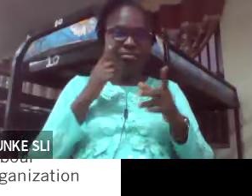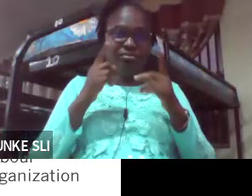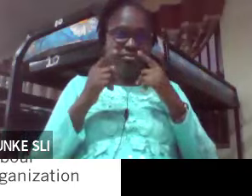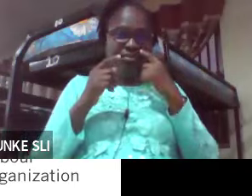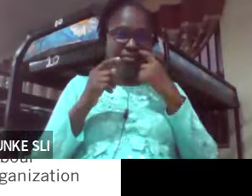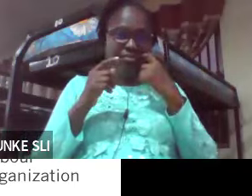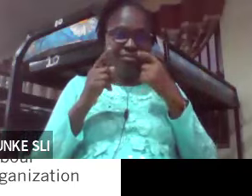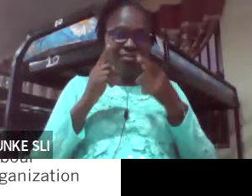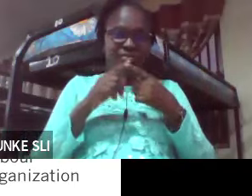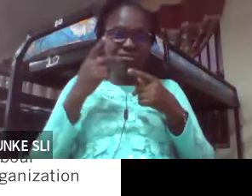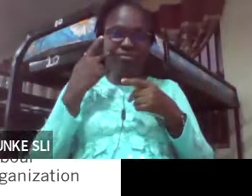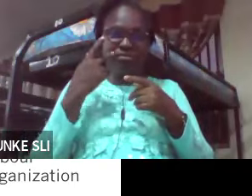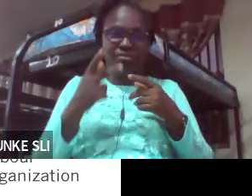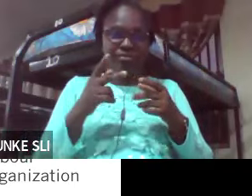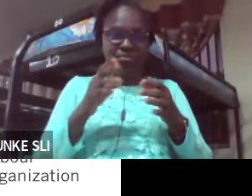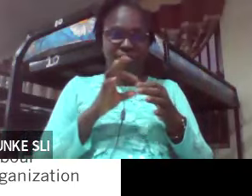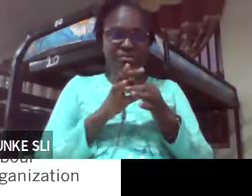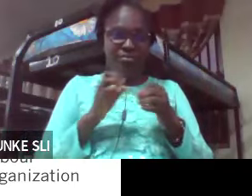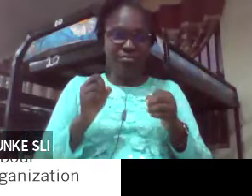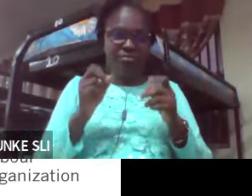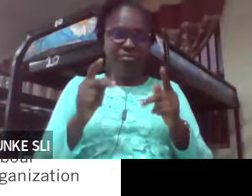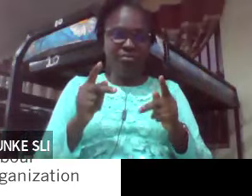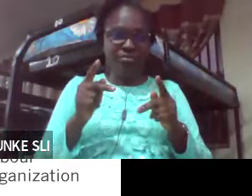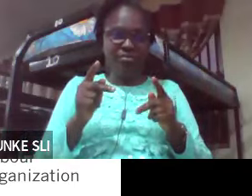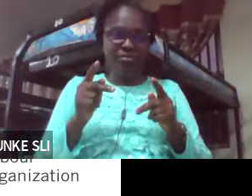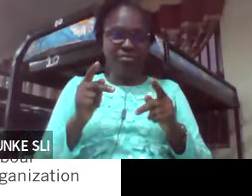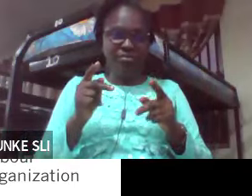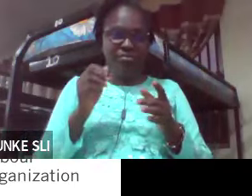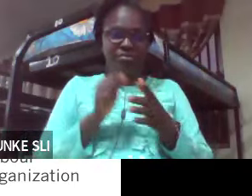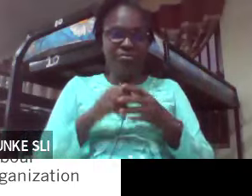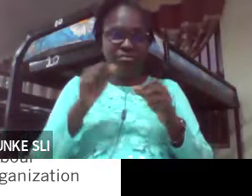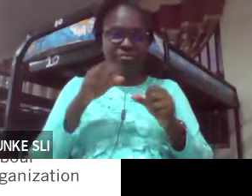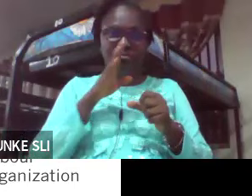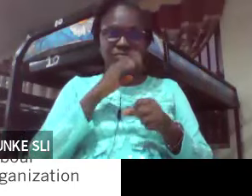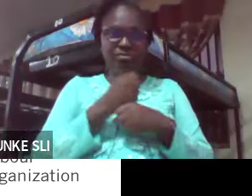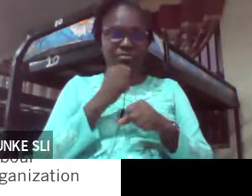Dotun Akinseinde: and to see unique opportunities that can be made available for us.